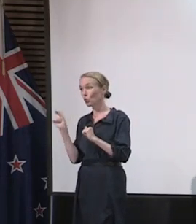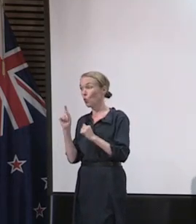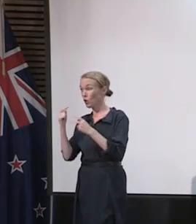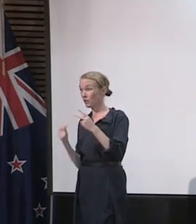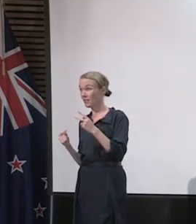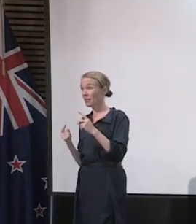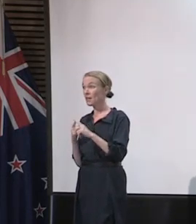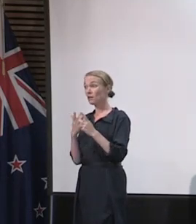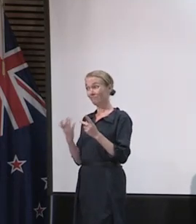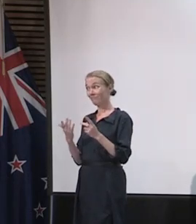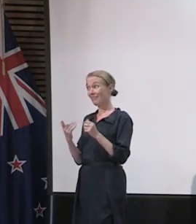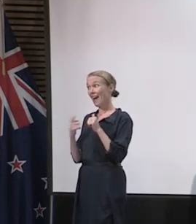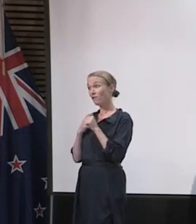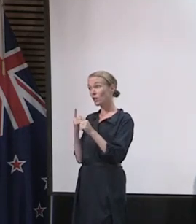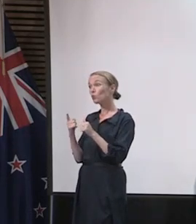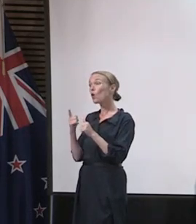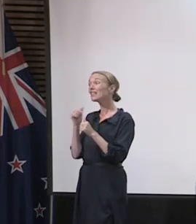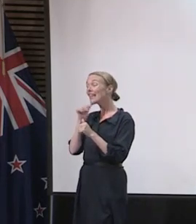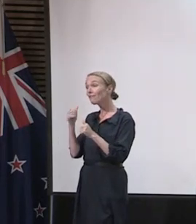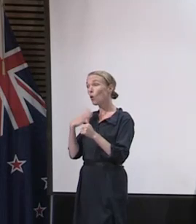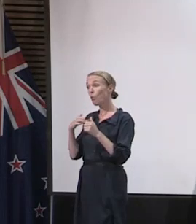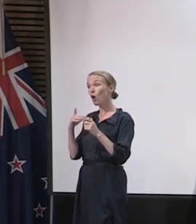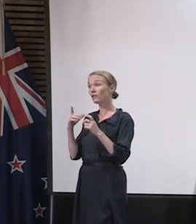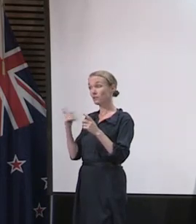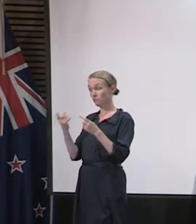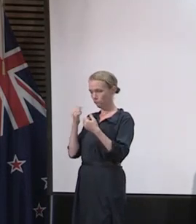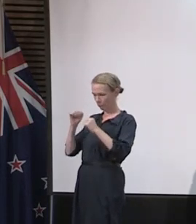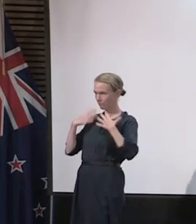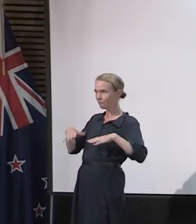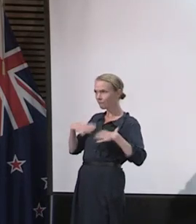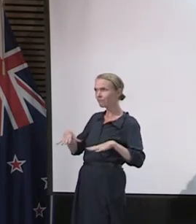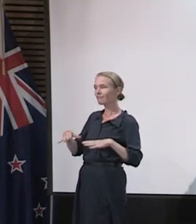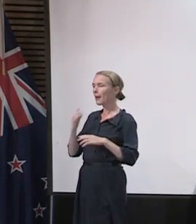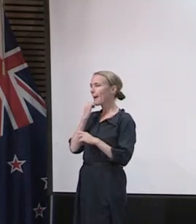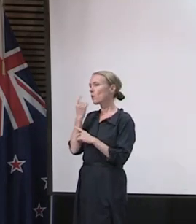experts said the most important thing if they want